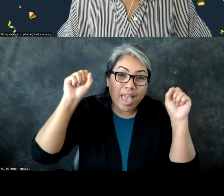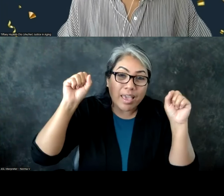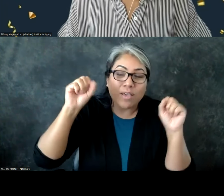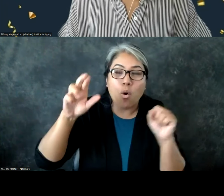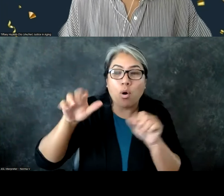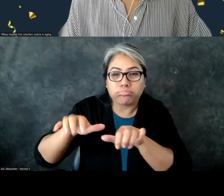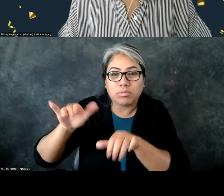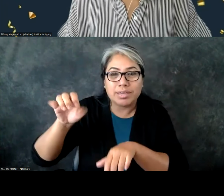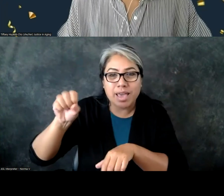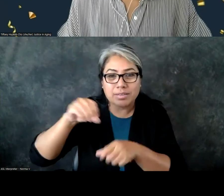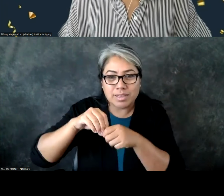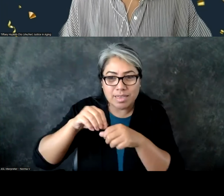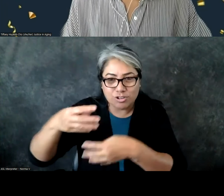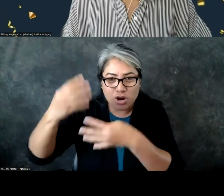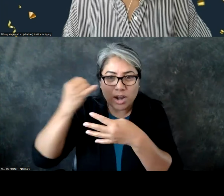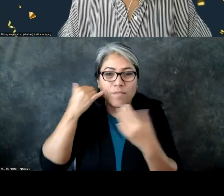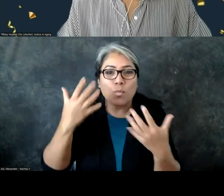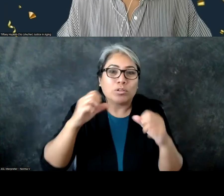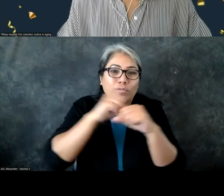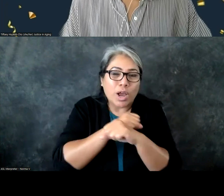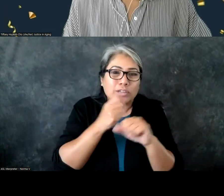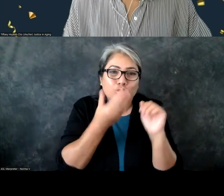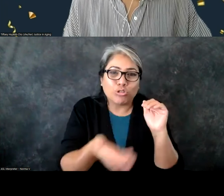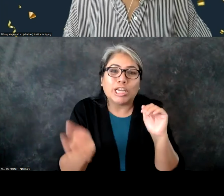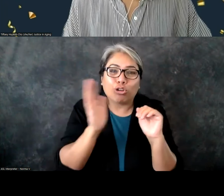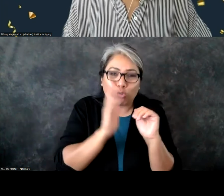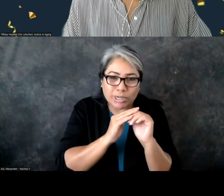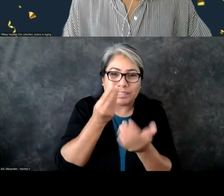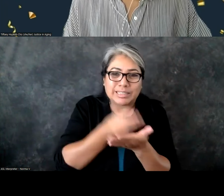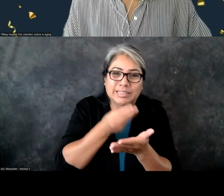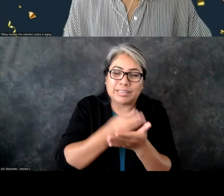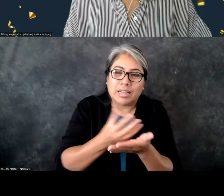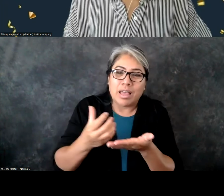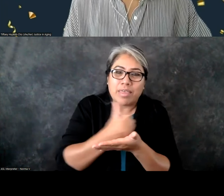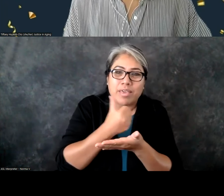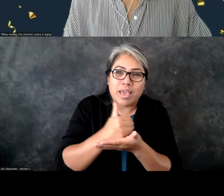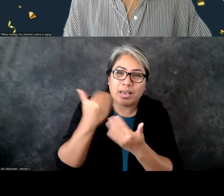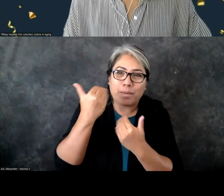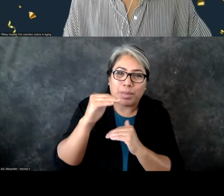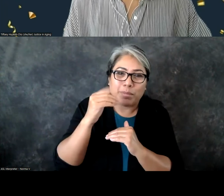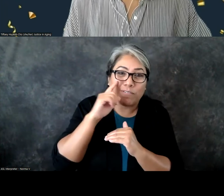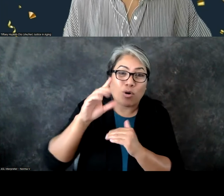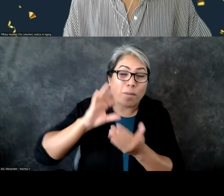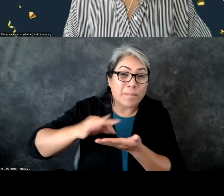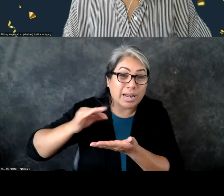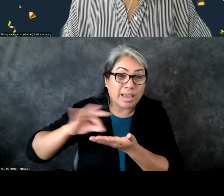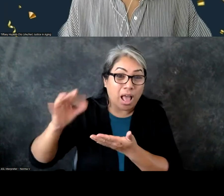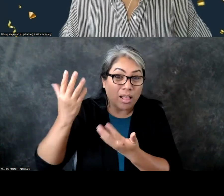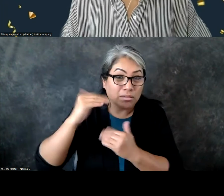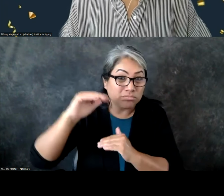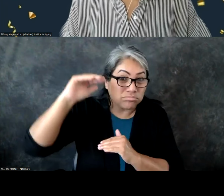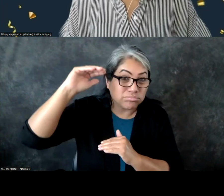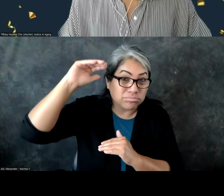much. » No. » JESSICA LEHMAN: Raise your hand, put yea, yell in the